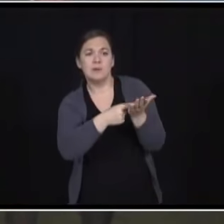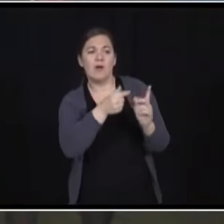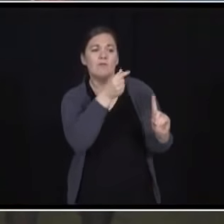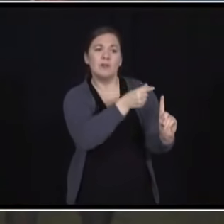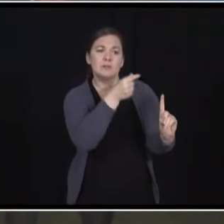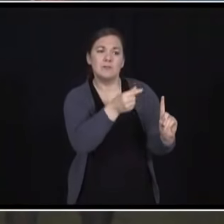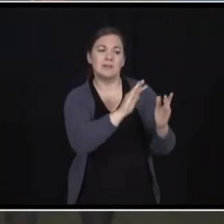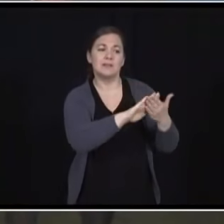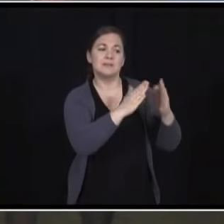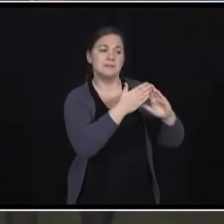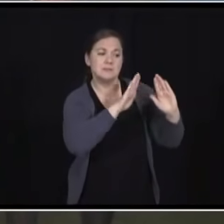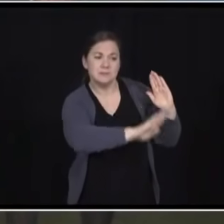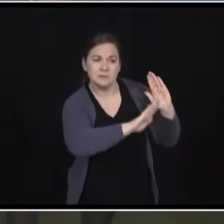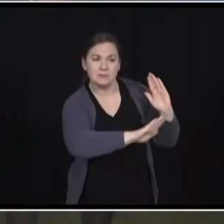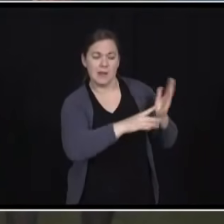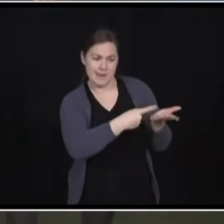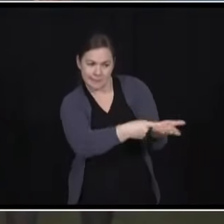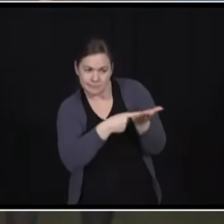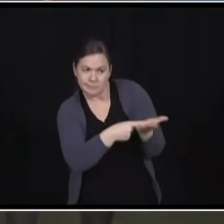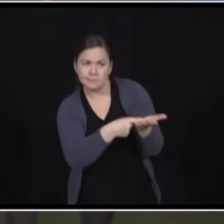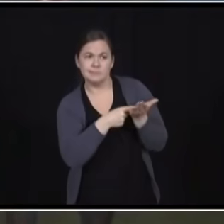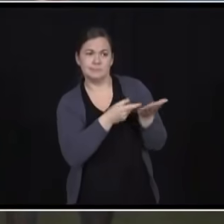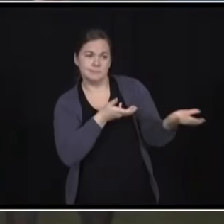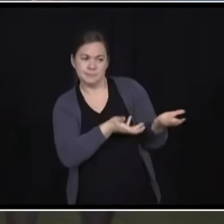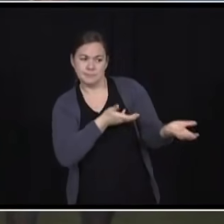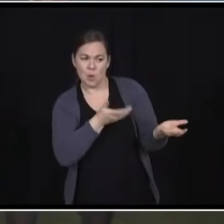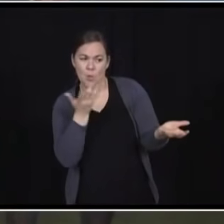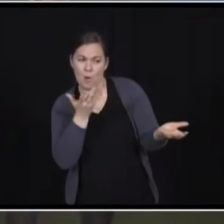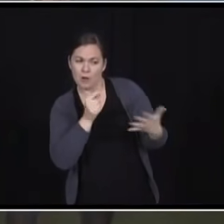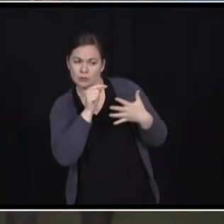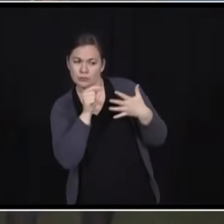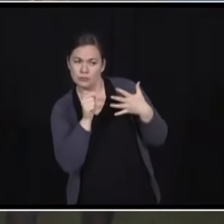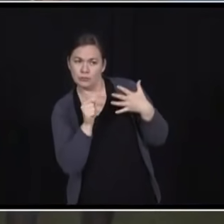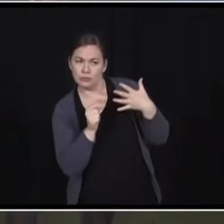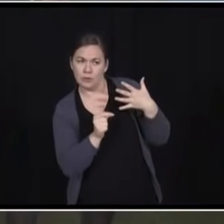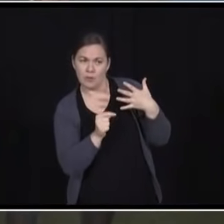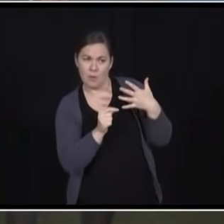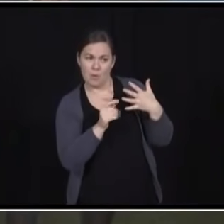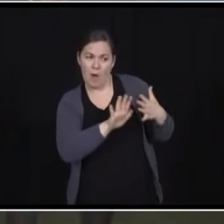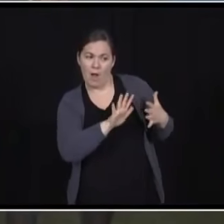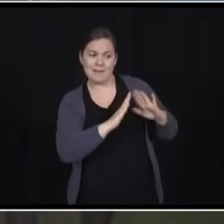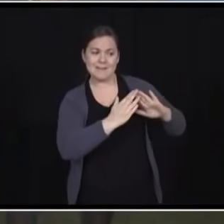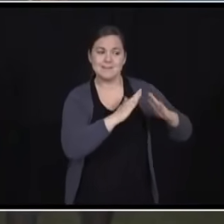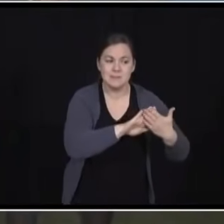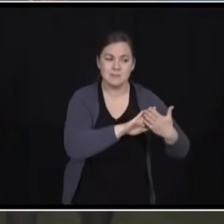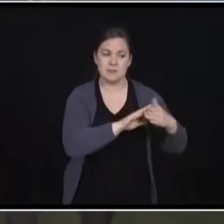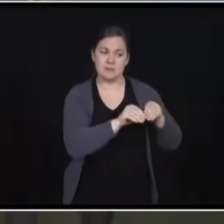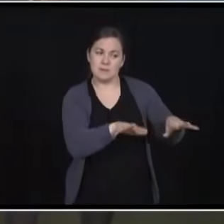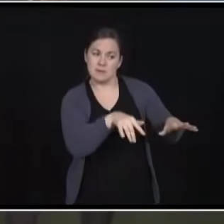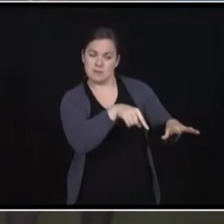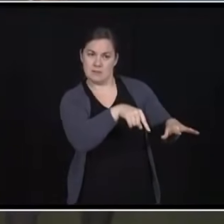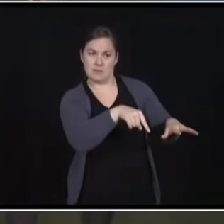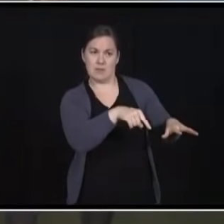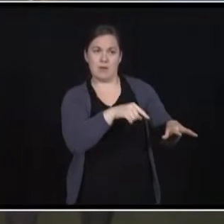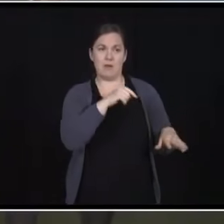officer of health using usually usually knows what's best that's going on the community and elected officials to determine what are the